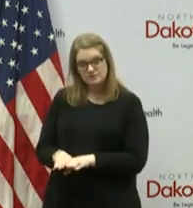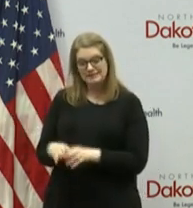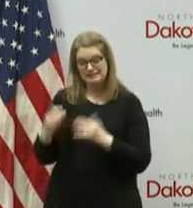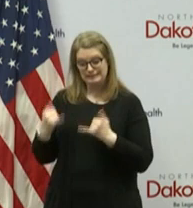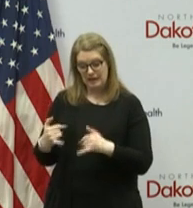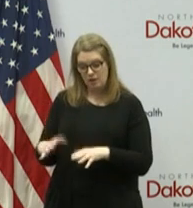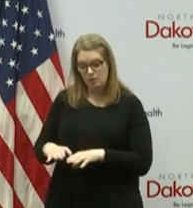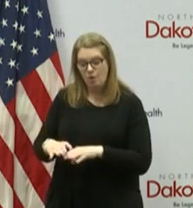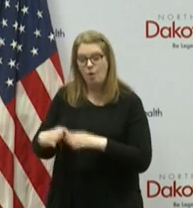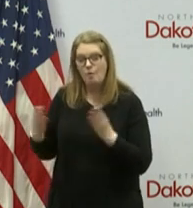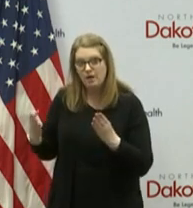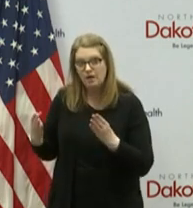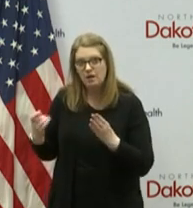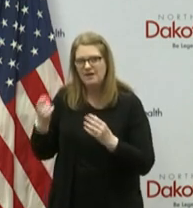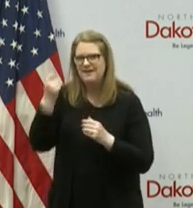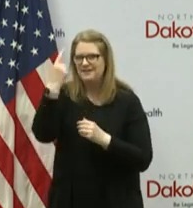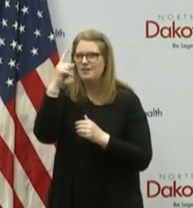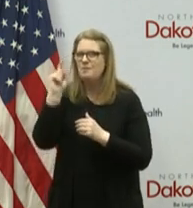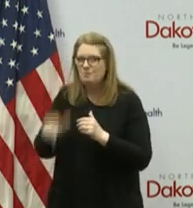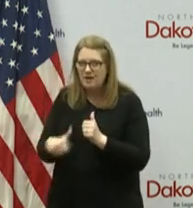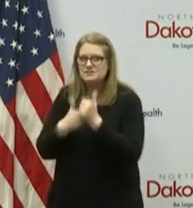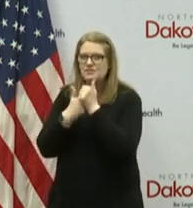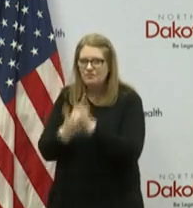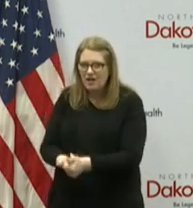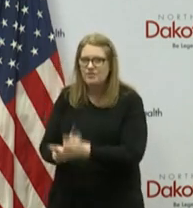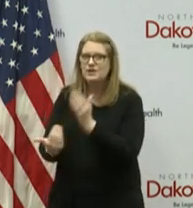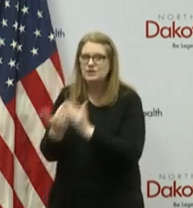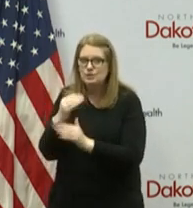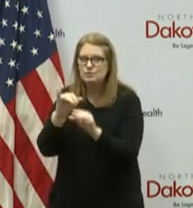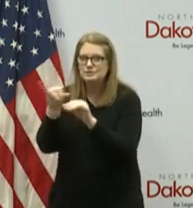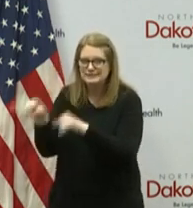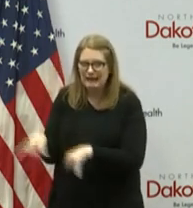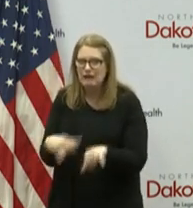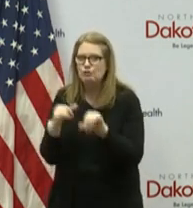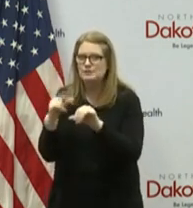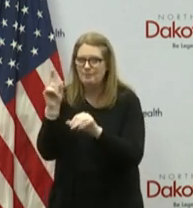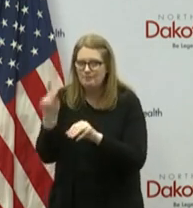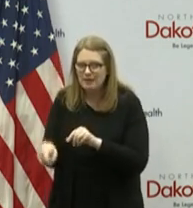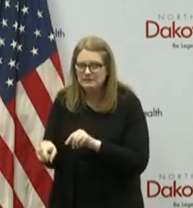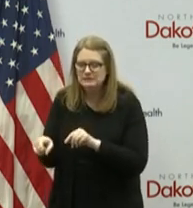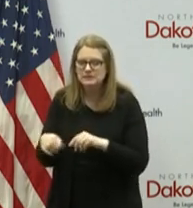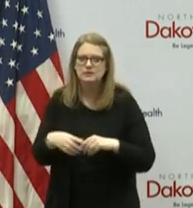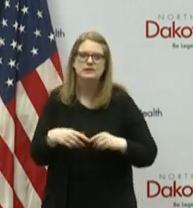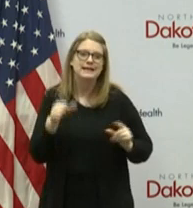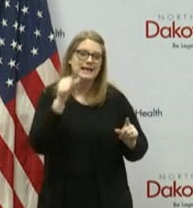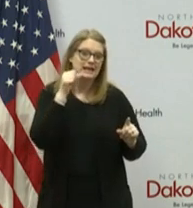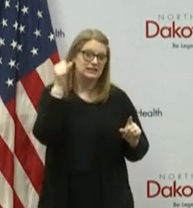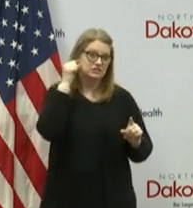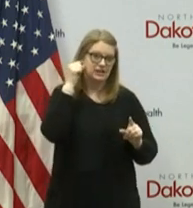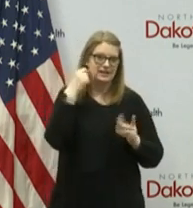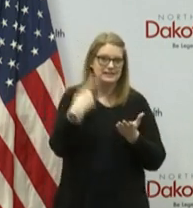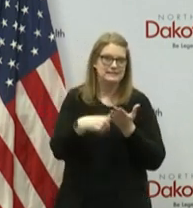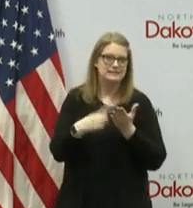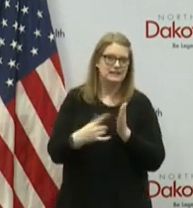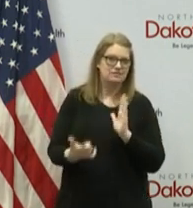THERE AND THIS EXECUTIVE ORDER REFERS TO THIS THAT THEY WERE CLOSED BUT AS THEY REOPEN THEY MUST FOLLOW THOSE NEW